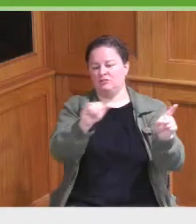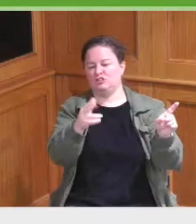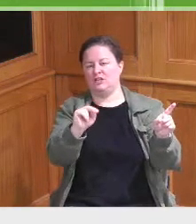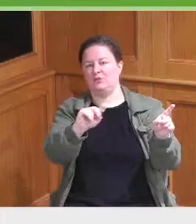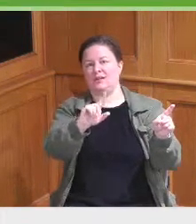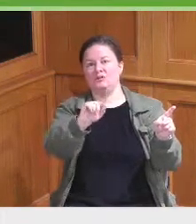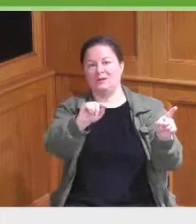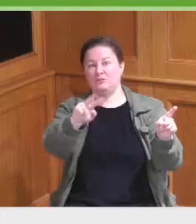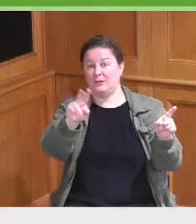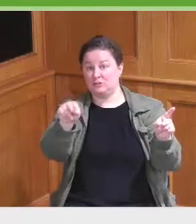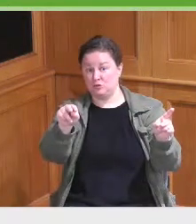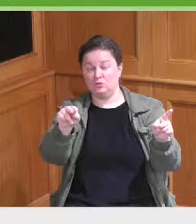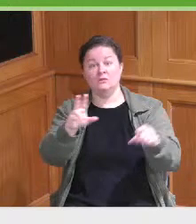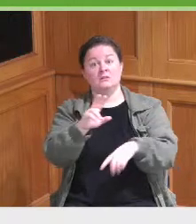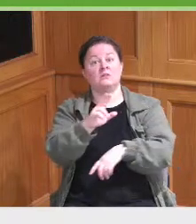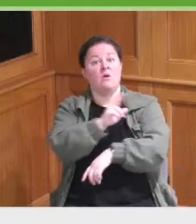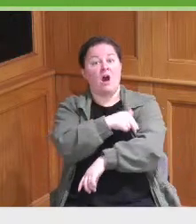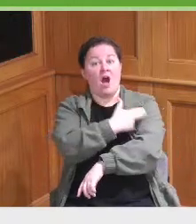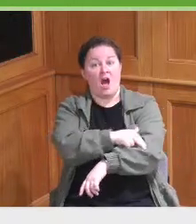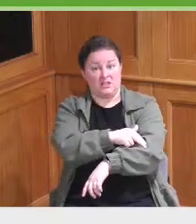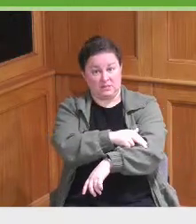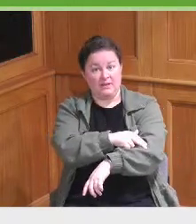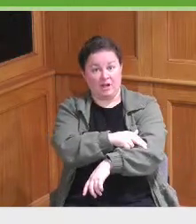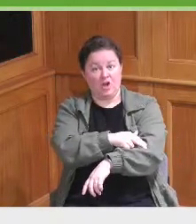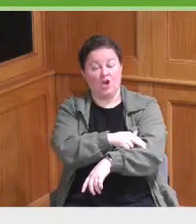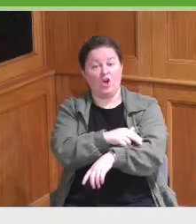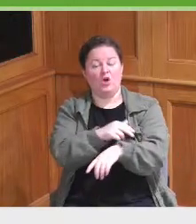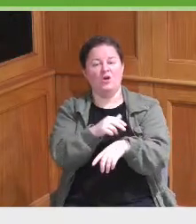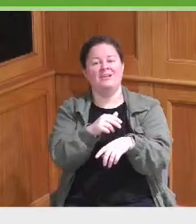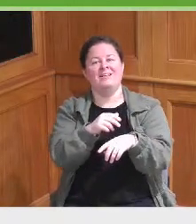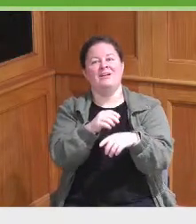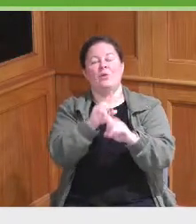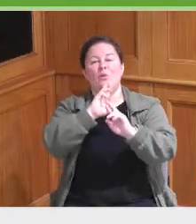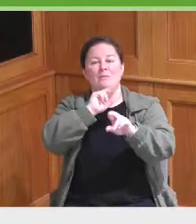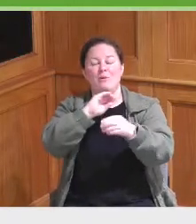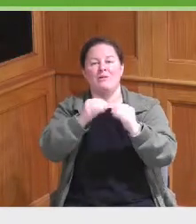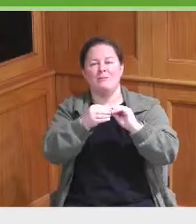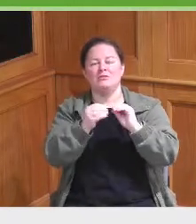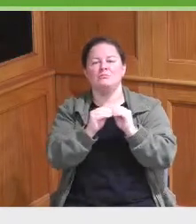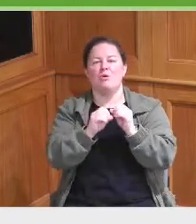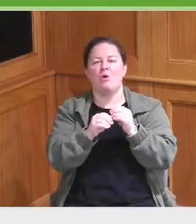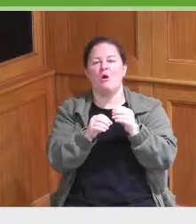and so when we look over at the hospitalization chart you can see Mount Everest the Omicron Mount